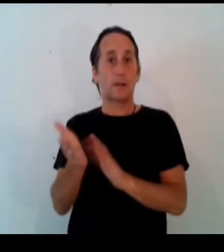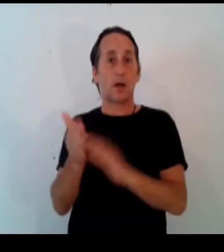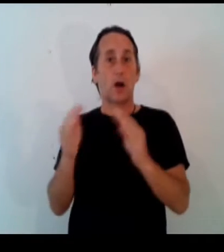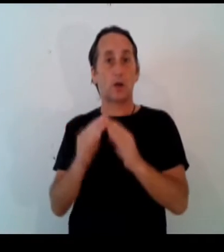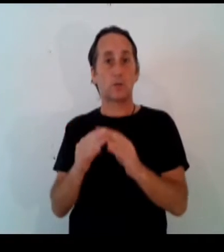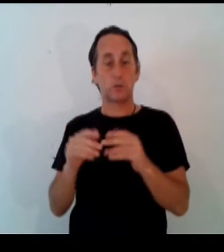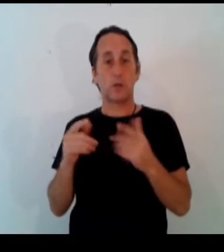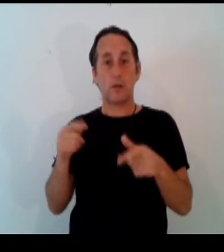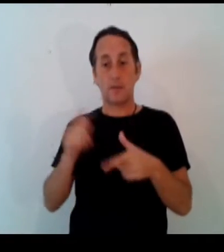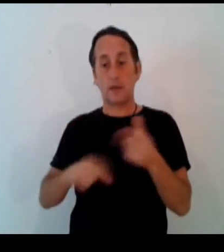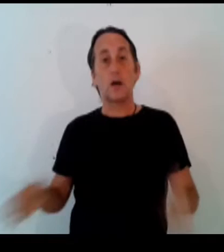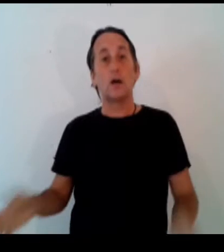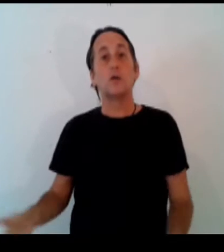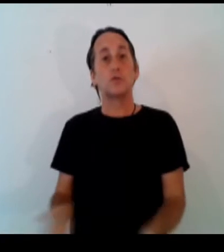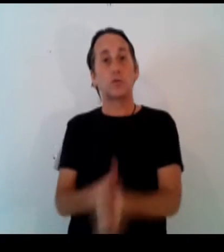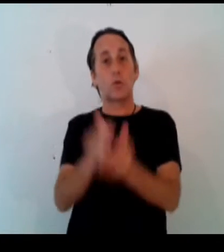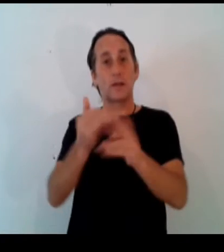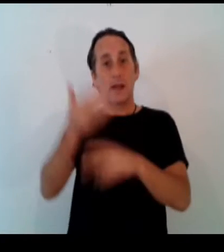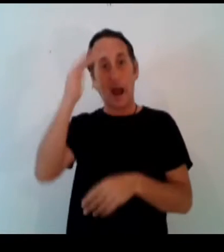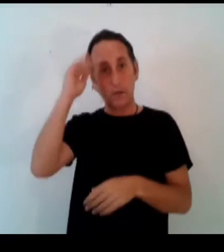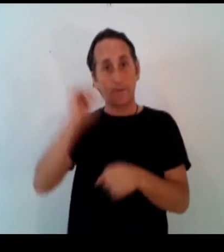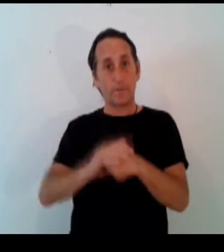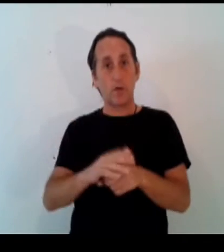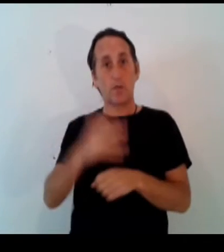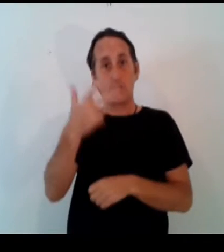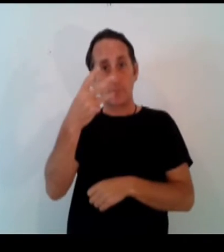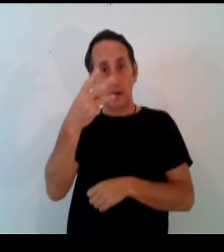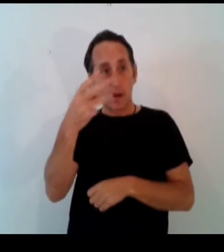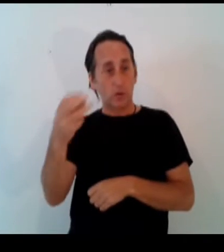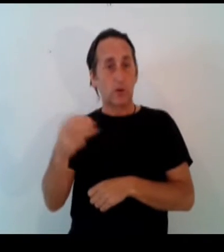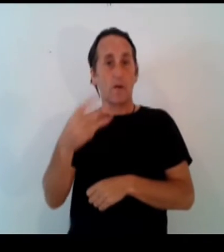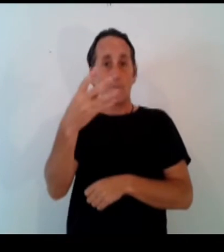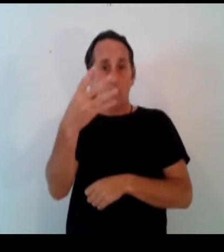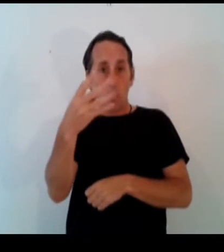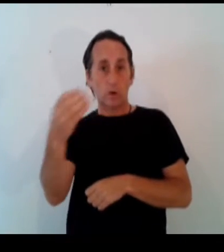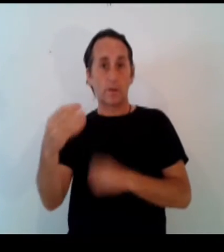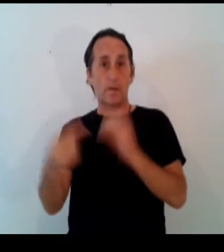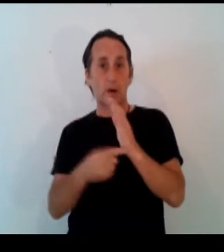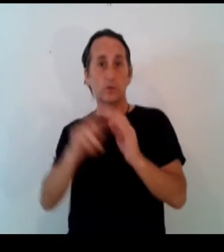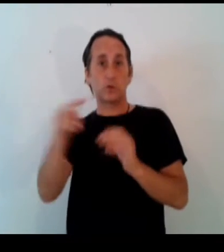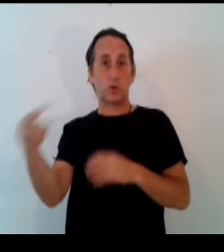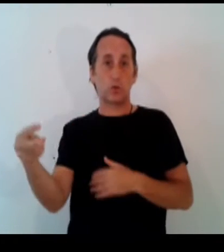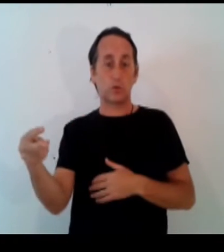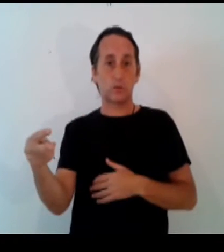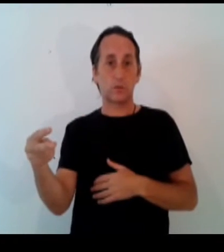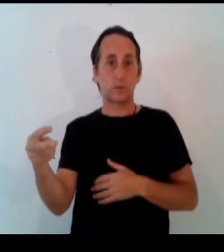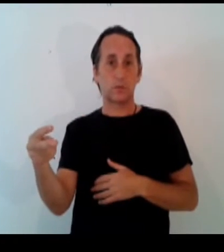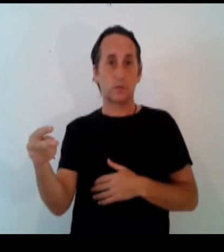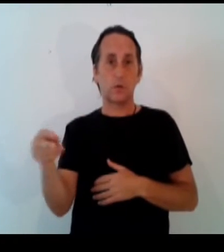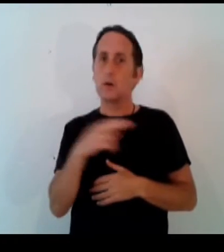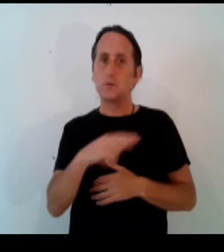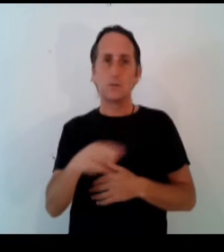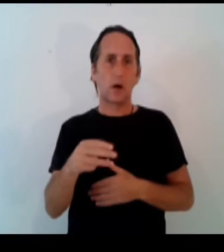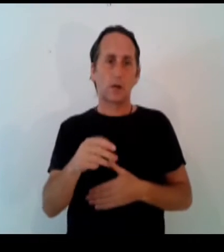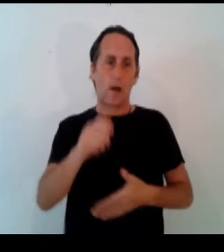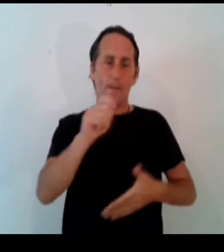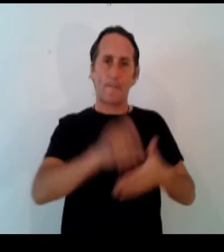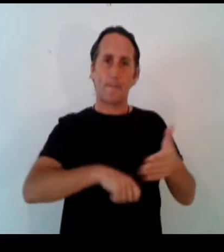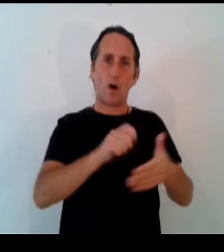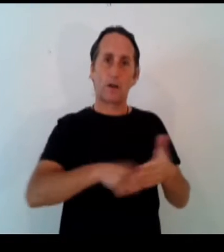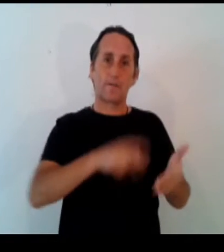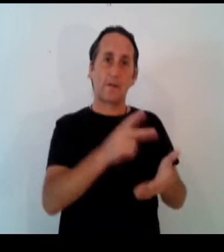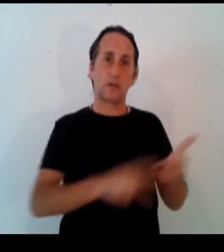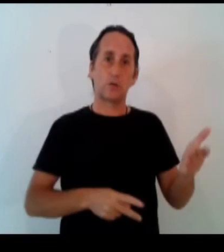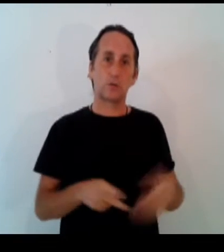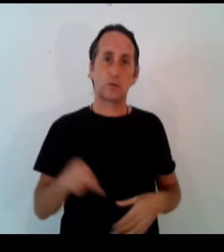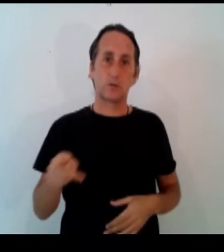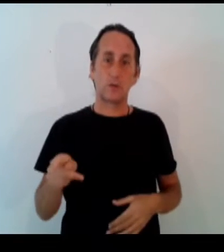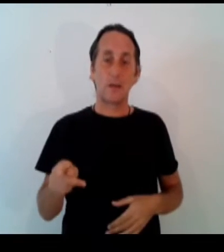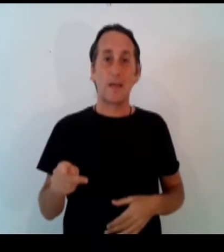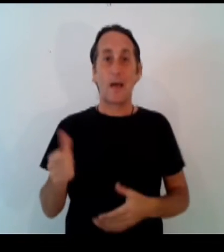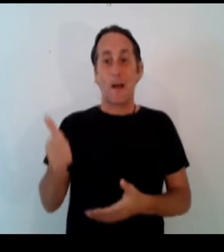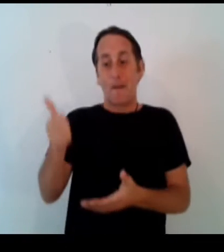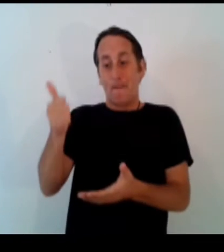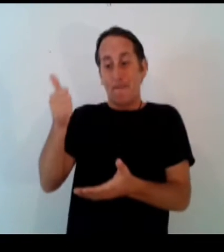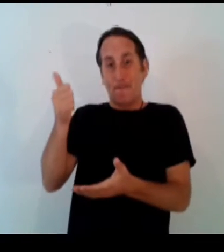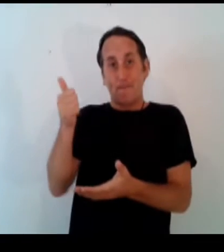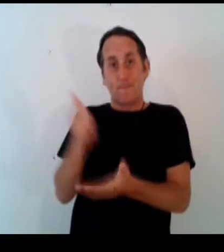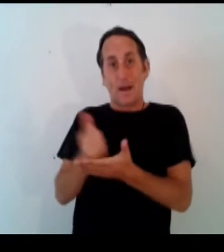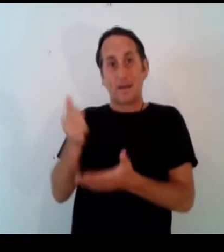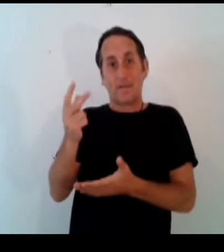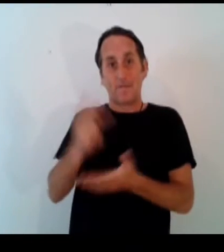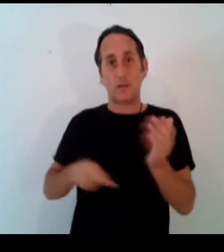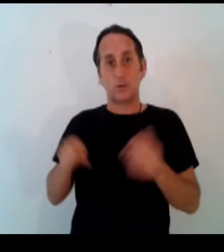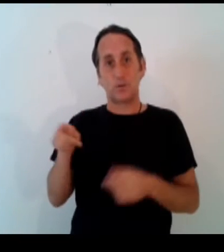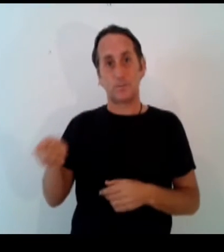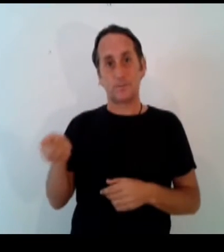€20,000 to build a house and these houses were being sold for €300,000, €400,000 its not market values, its bank values